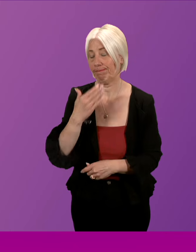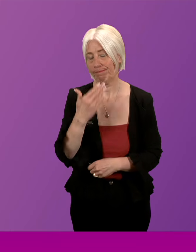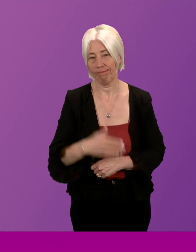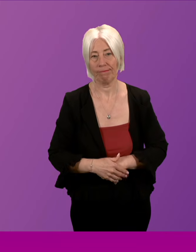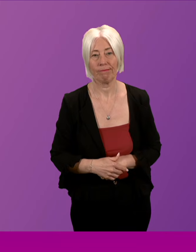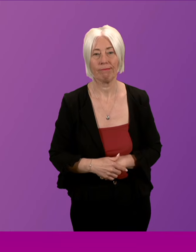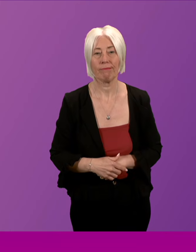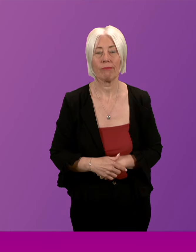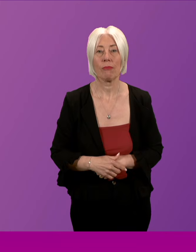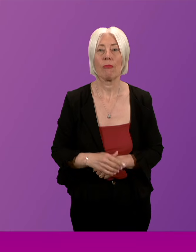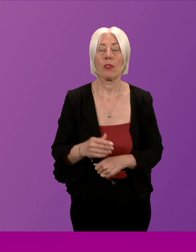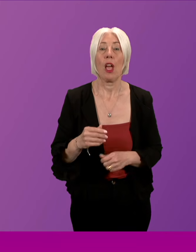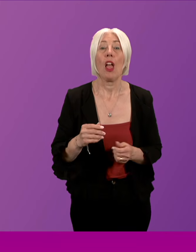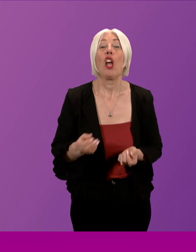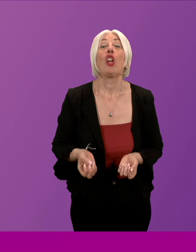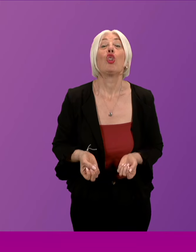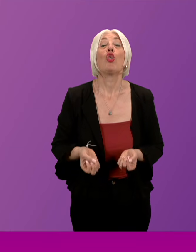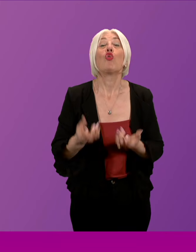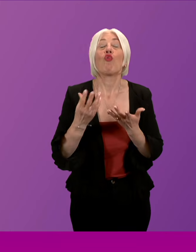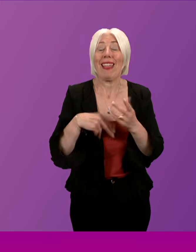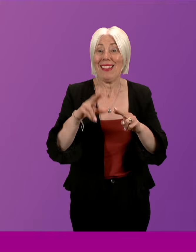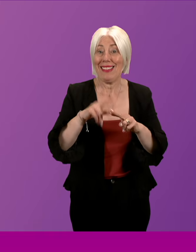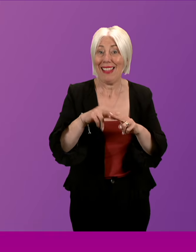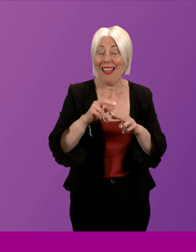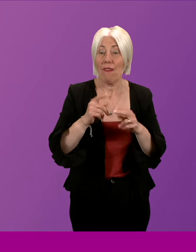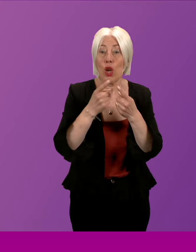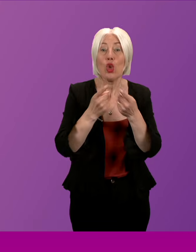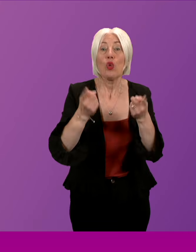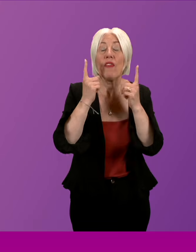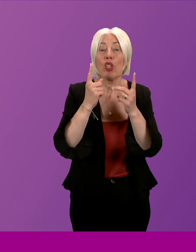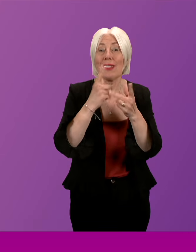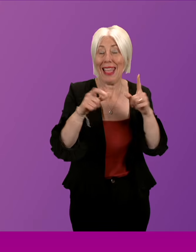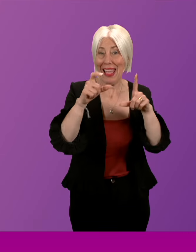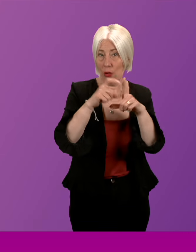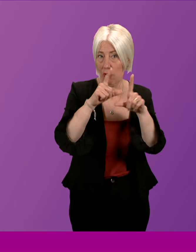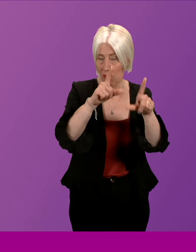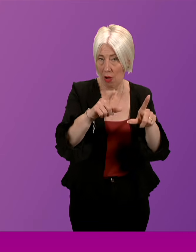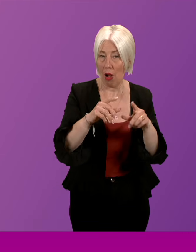Striking staff at the University of Edinburgh are having their entire wages removed for participating in a marking and assessment boycott,